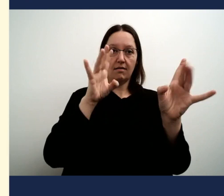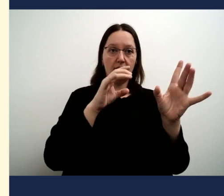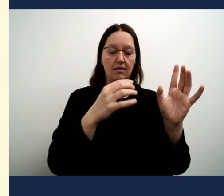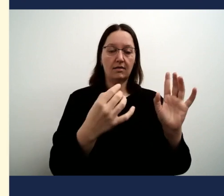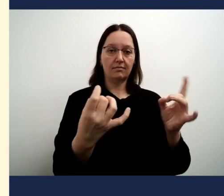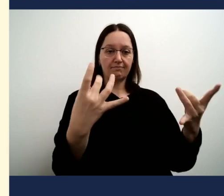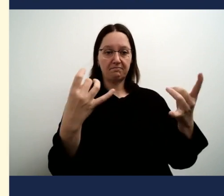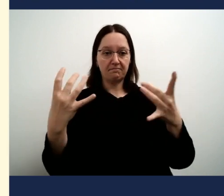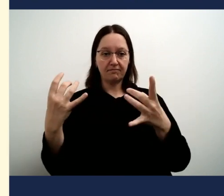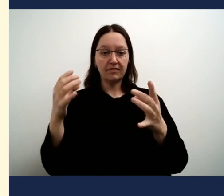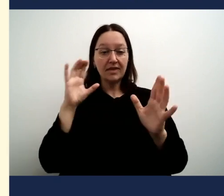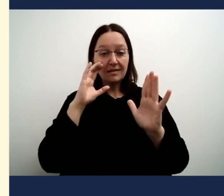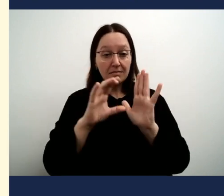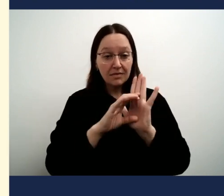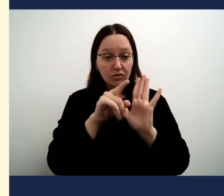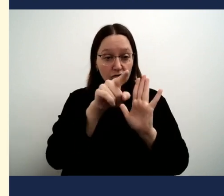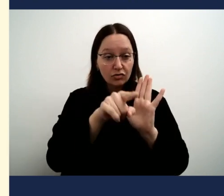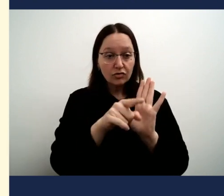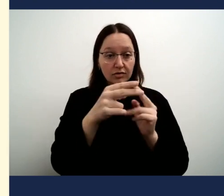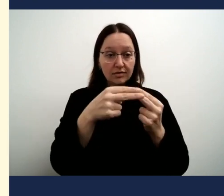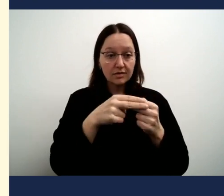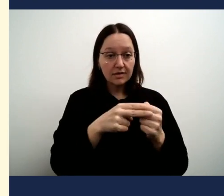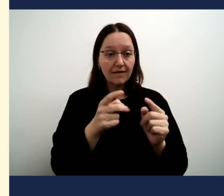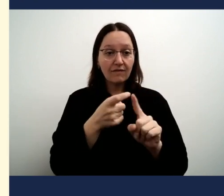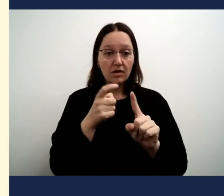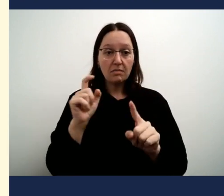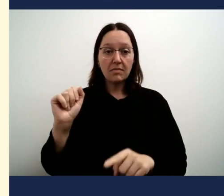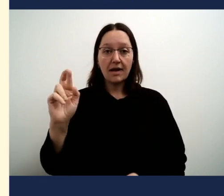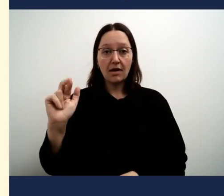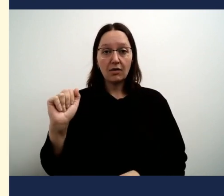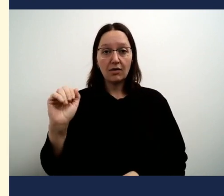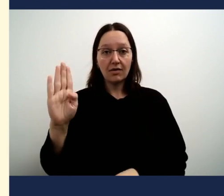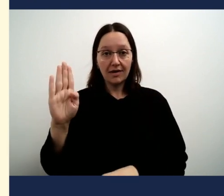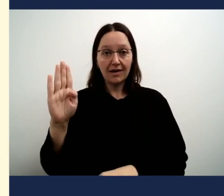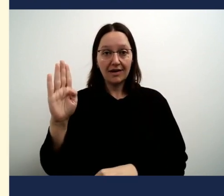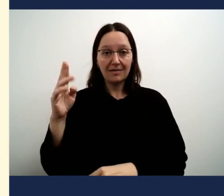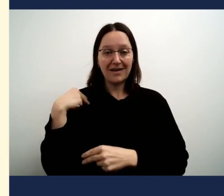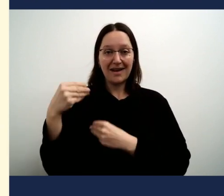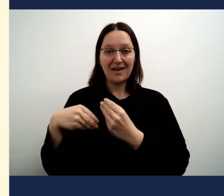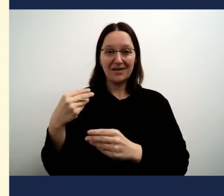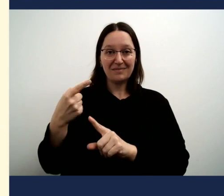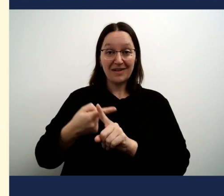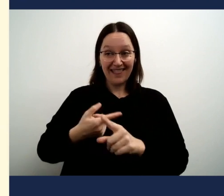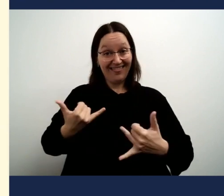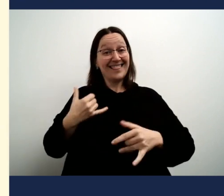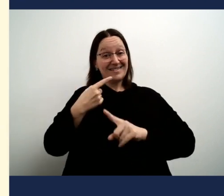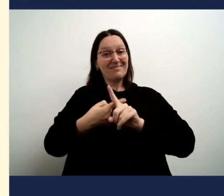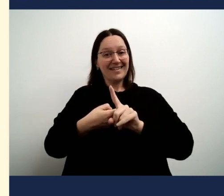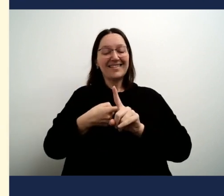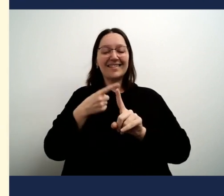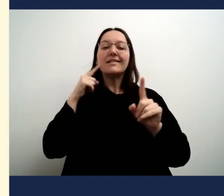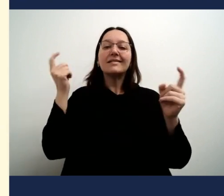landlord who was a friend of the family up until that point.